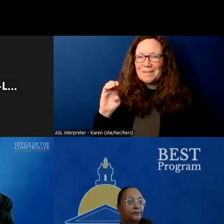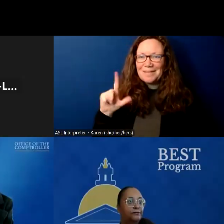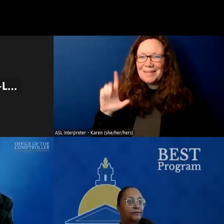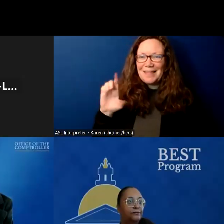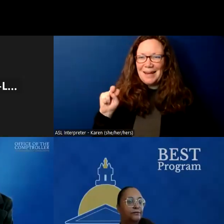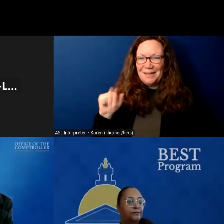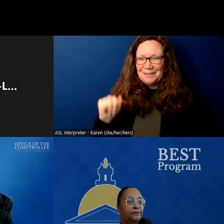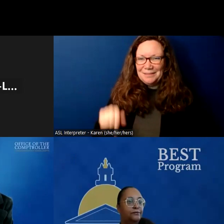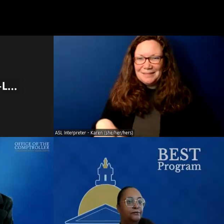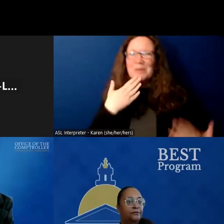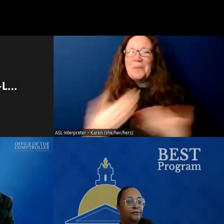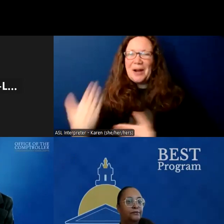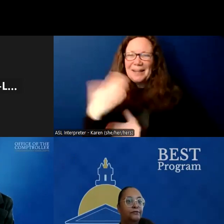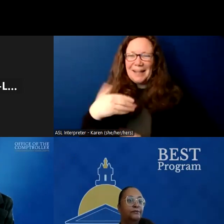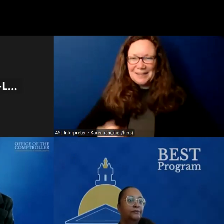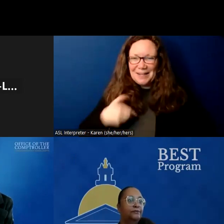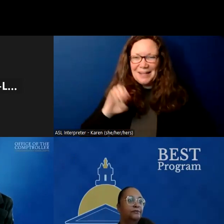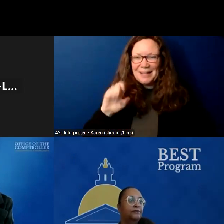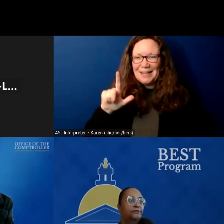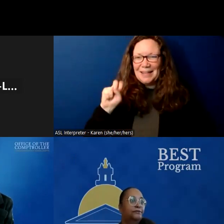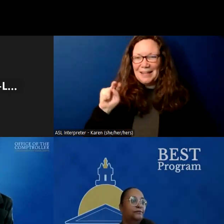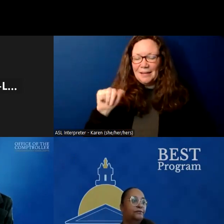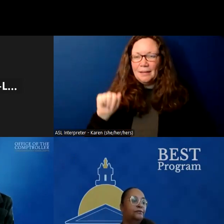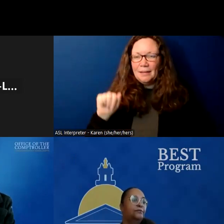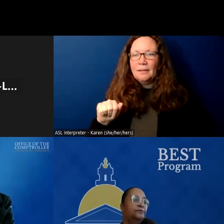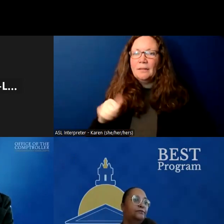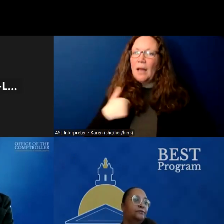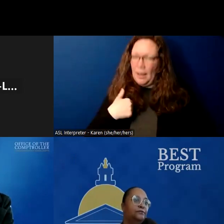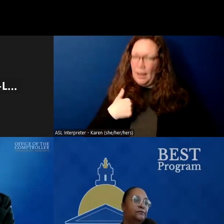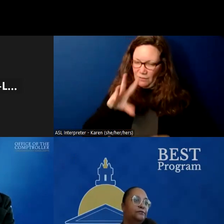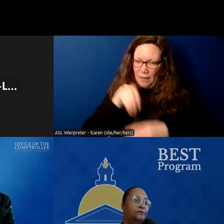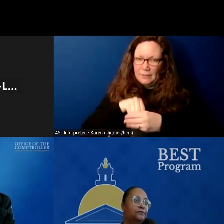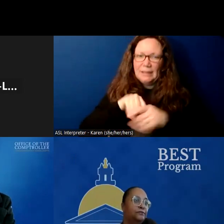Everybody. I'm Elena Philbert. Functional teams, as well as the,